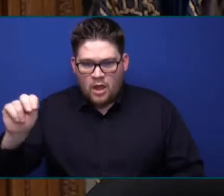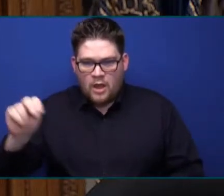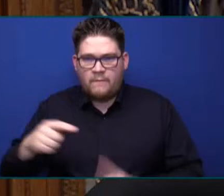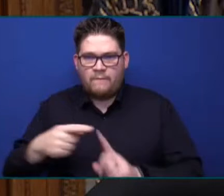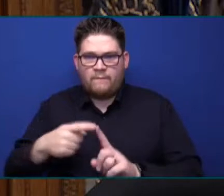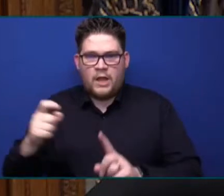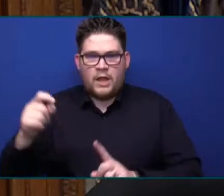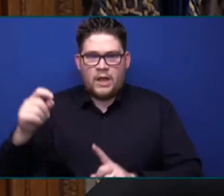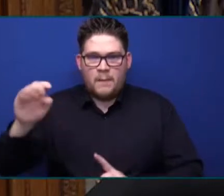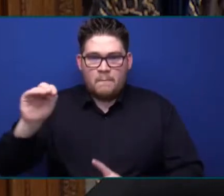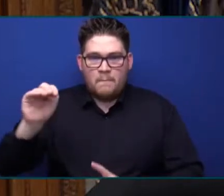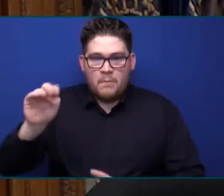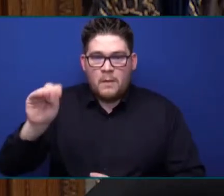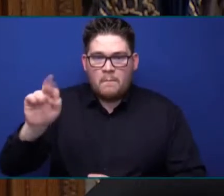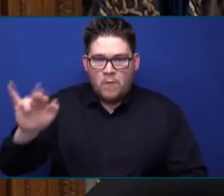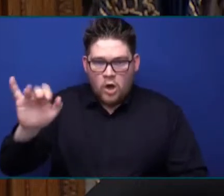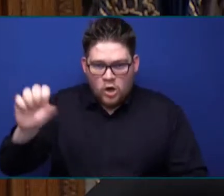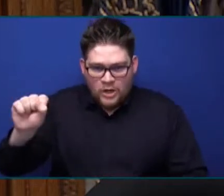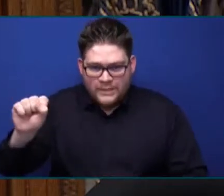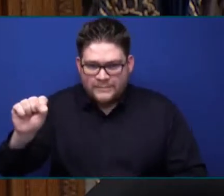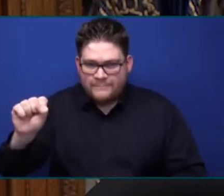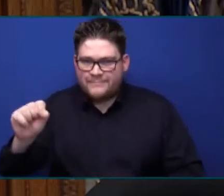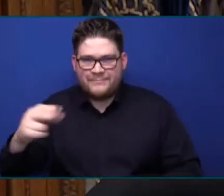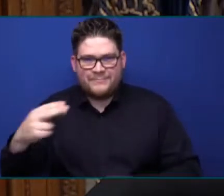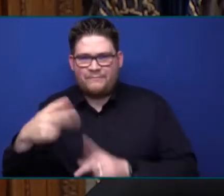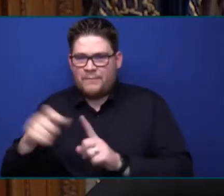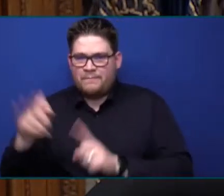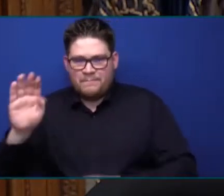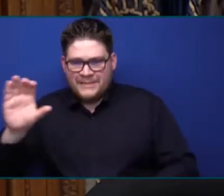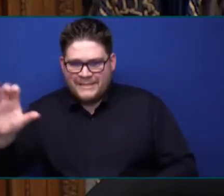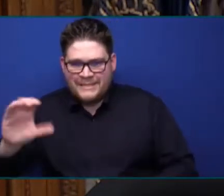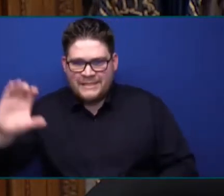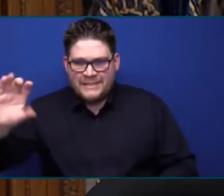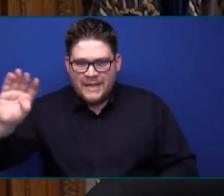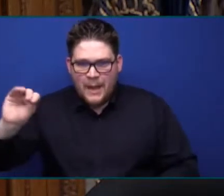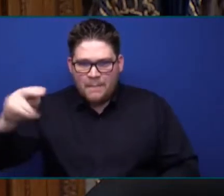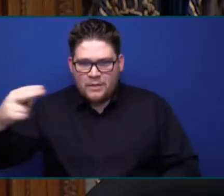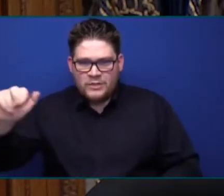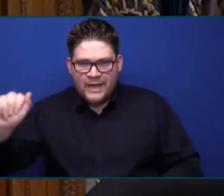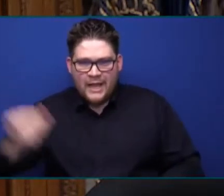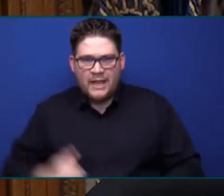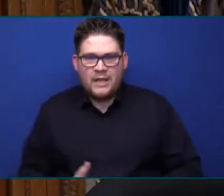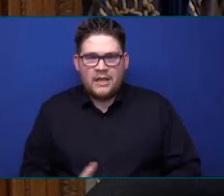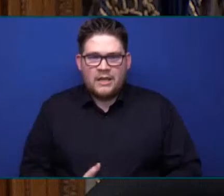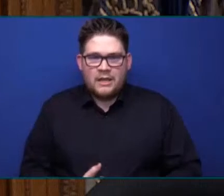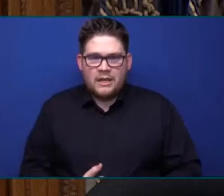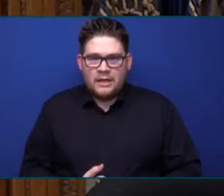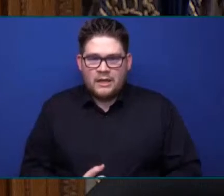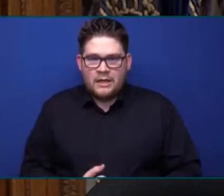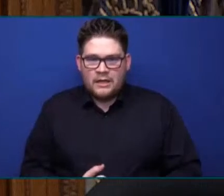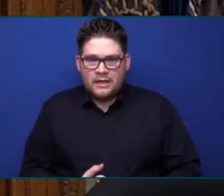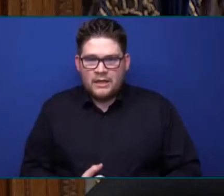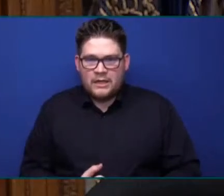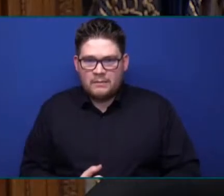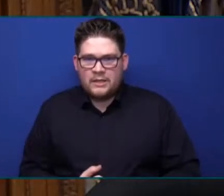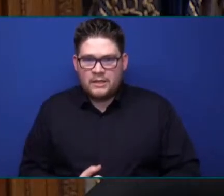Sheila Pither from Council of Senior Citizens Organizations of B.C.; Rob Sleath, Access for